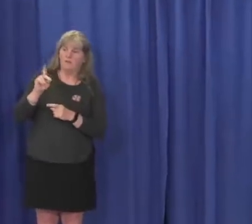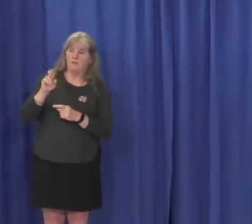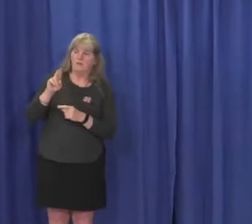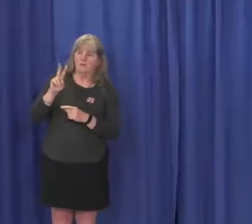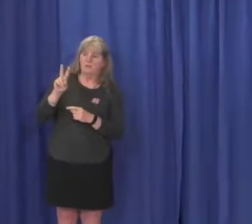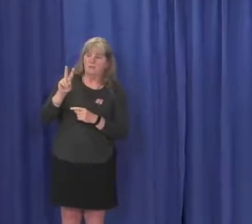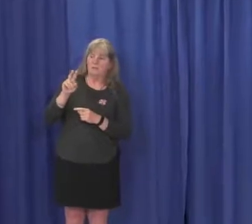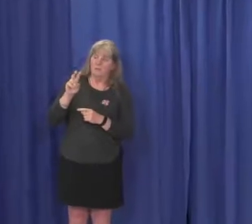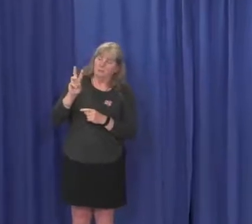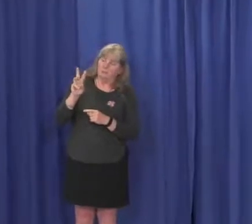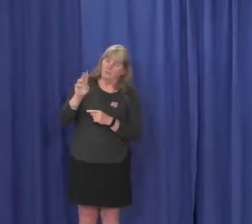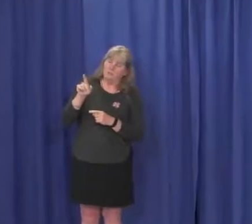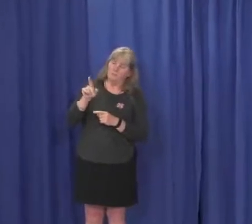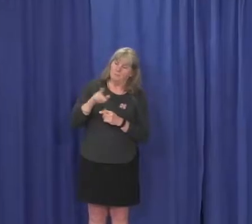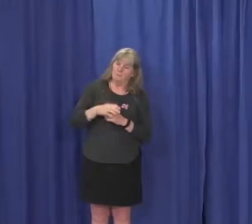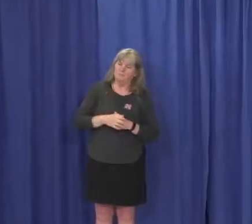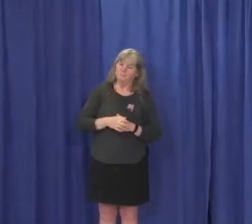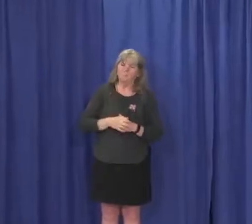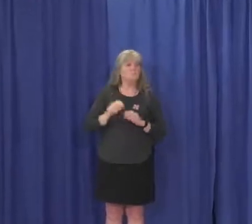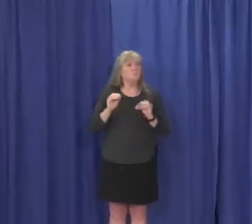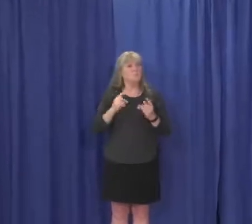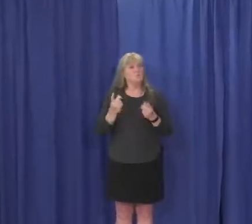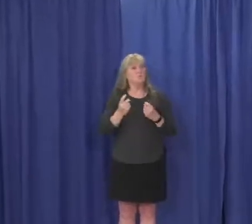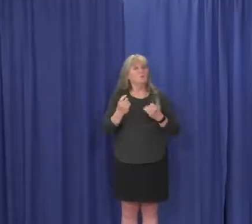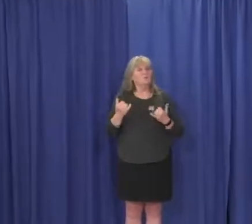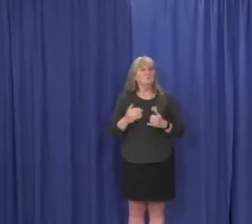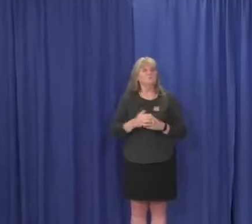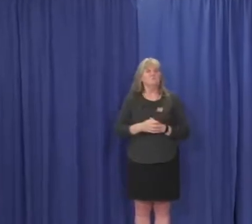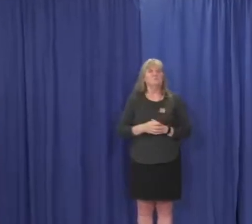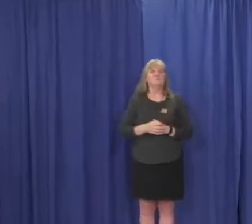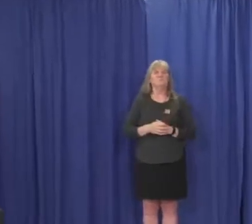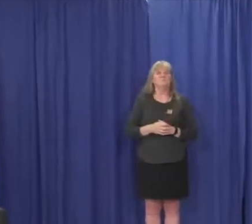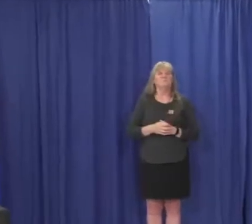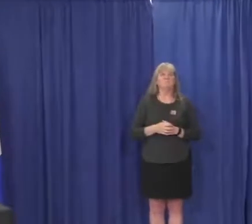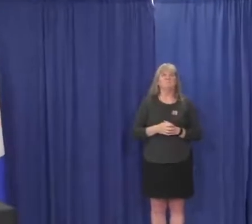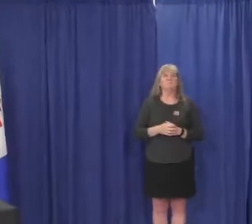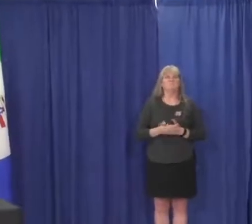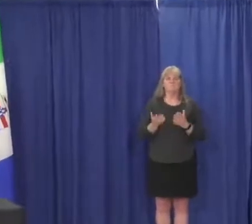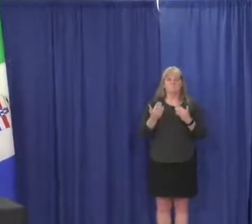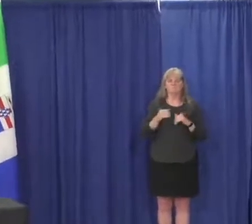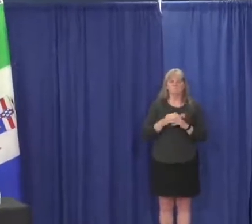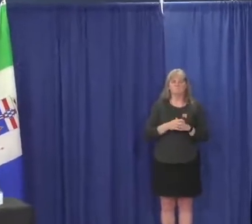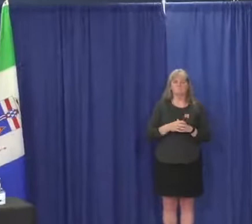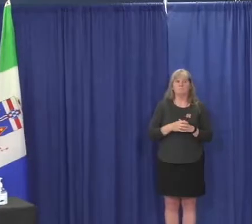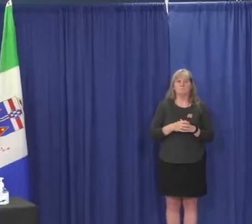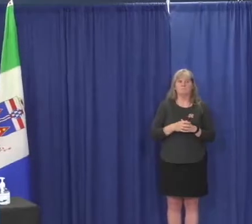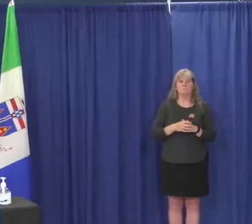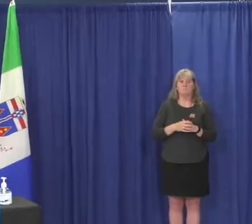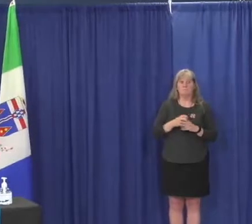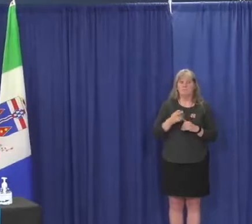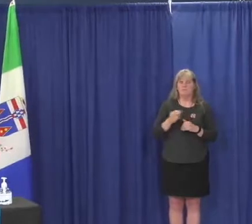Luke from CKRW. Reporter: No questions from me. Thanks.